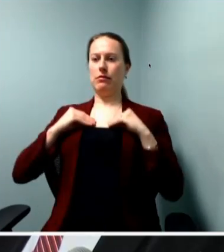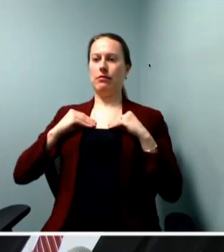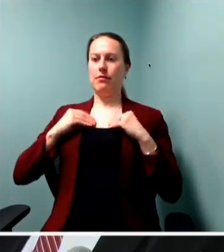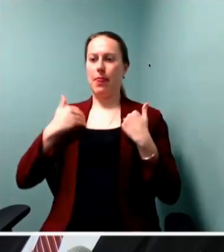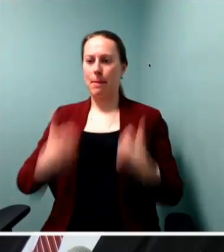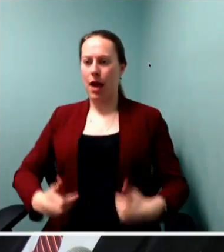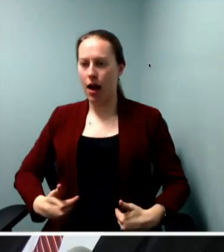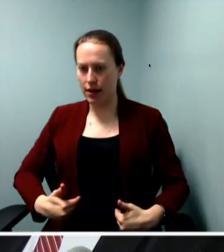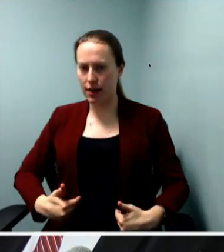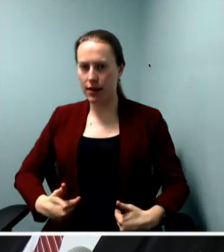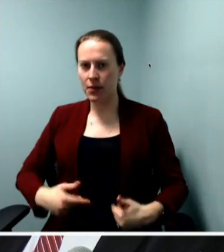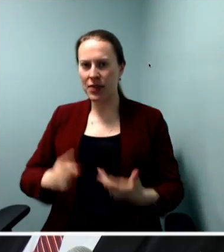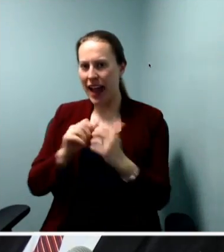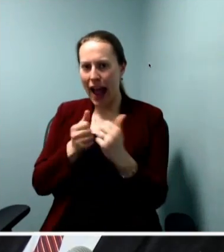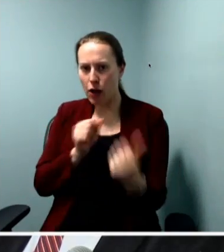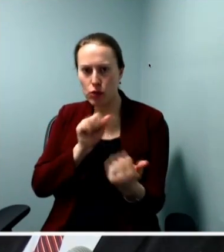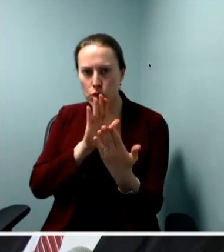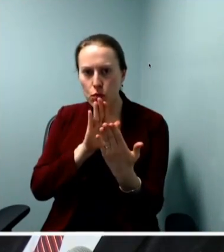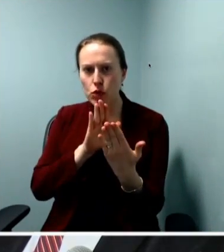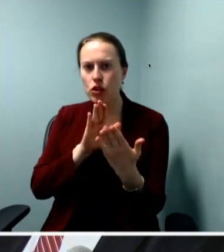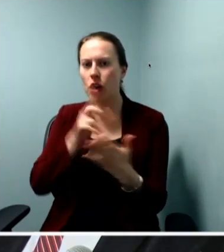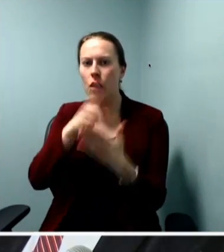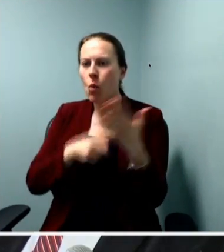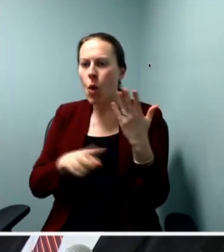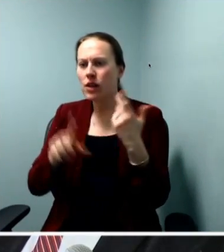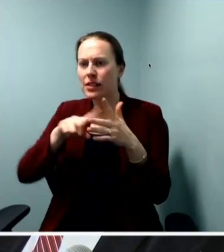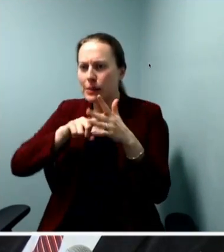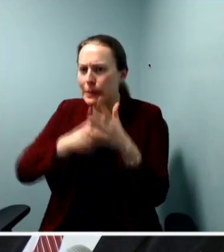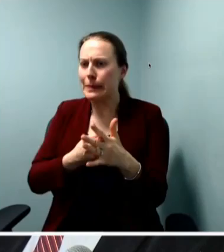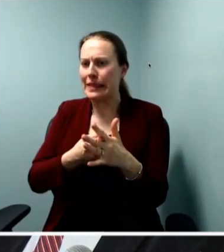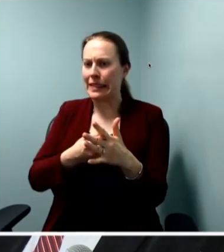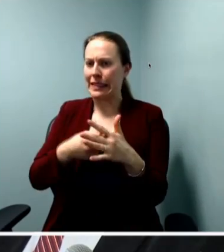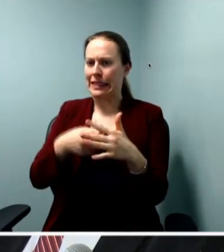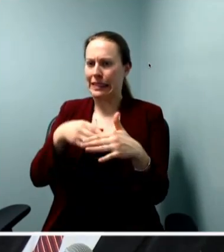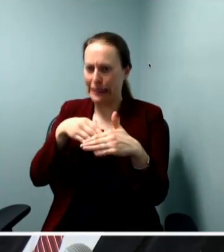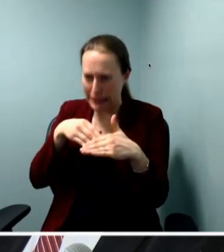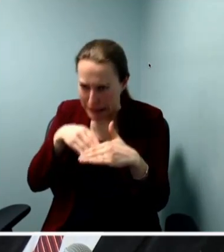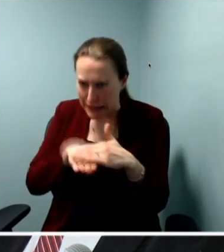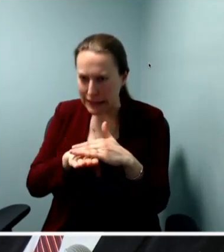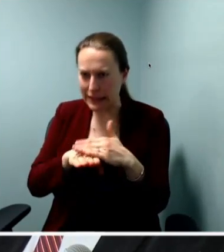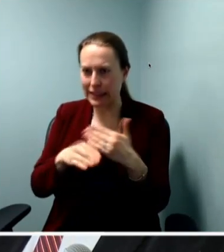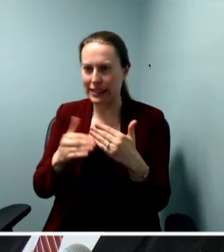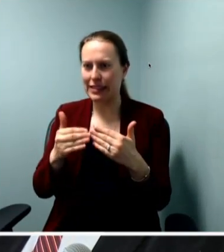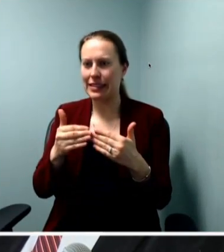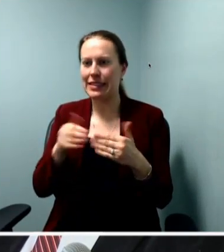And what is the entry point? And I think there's many amazing teachers out there.